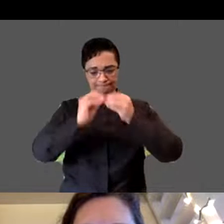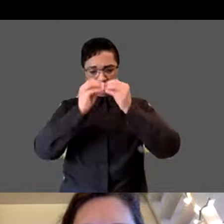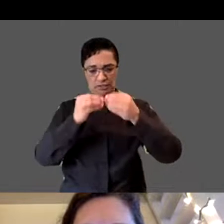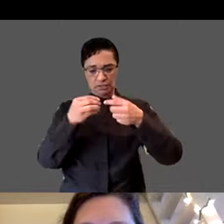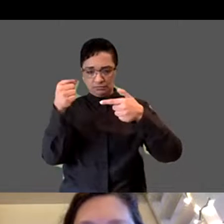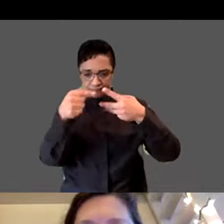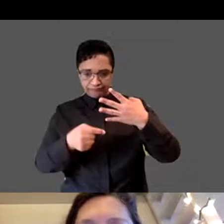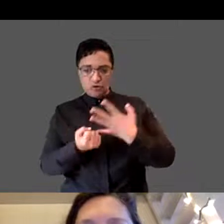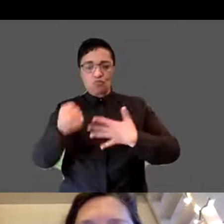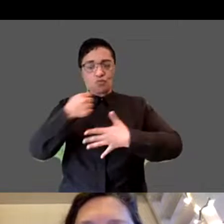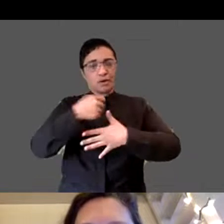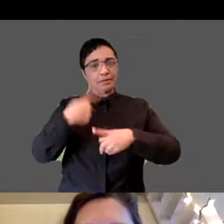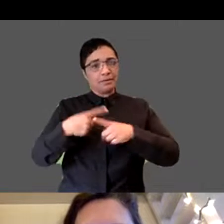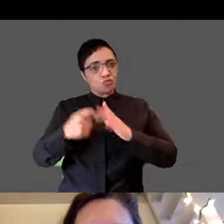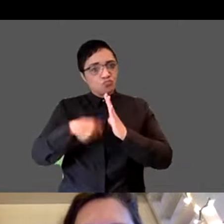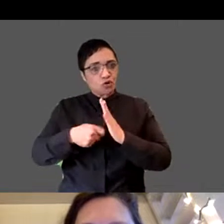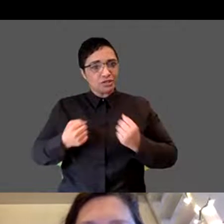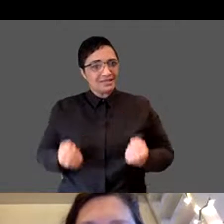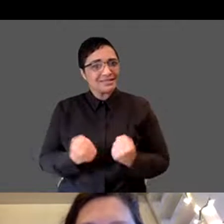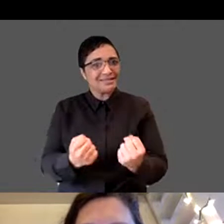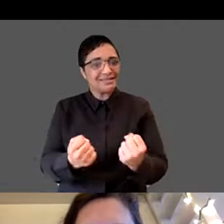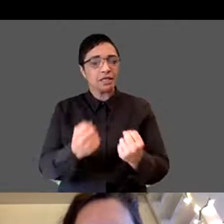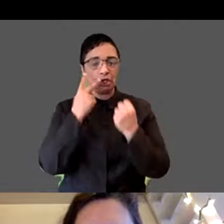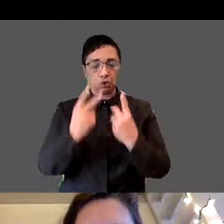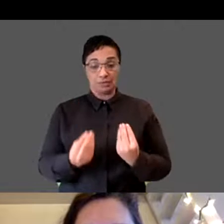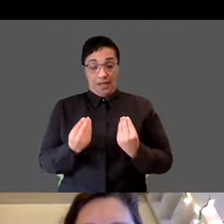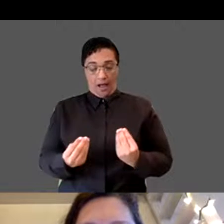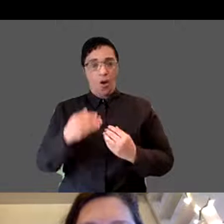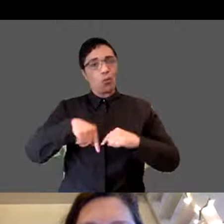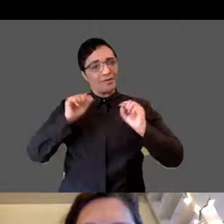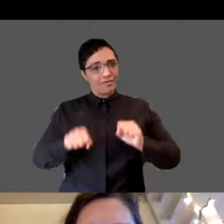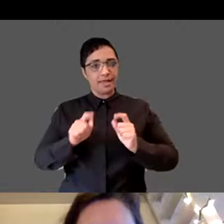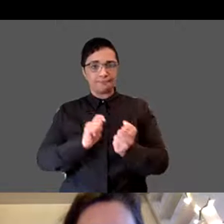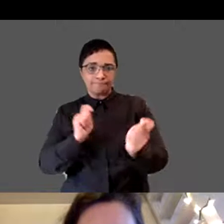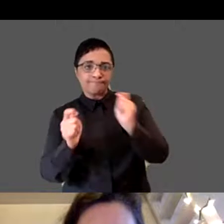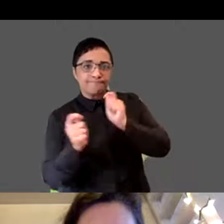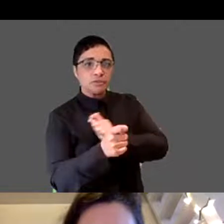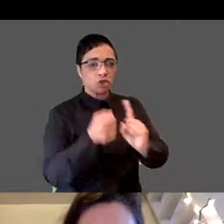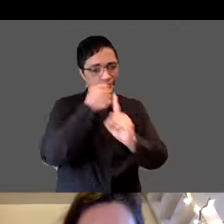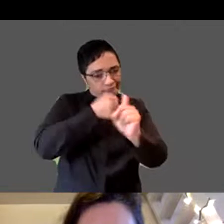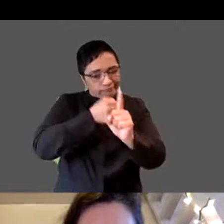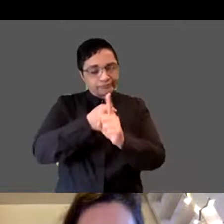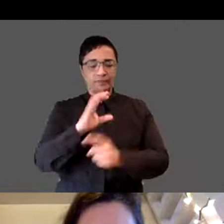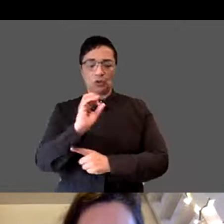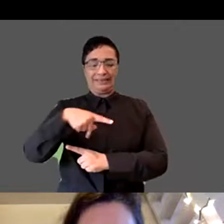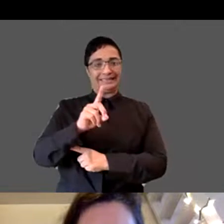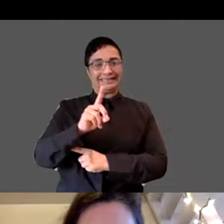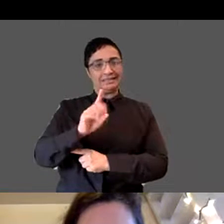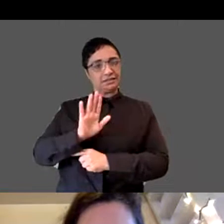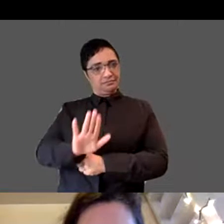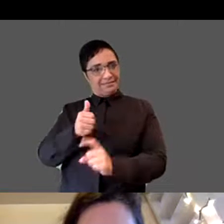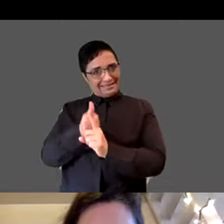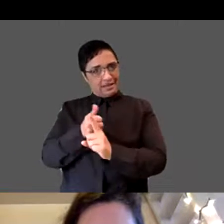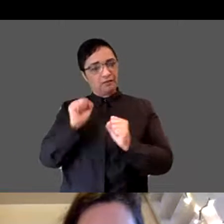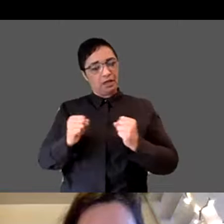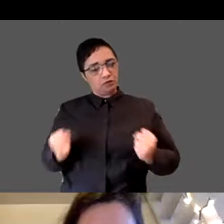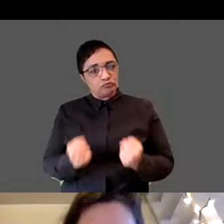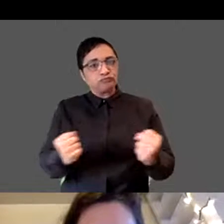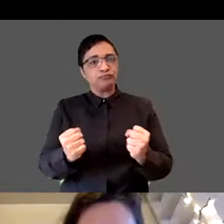It's a good change of actions how we can contribute as OPDs in this more effective and collaborative